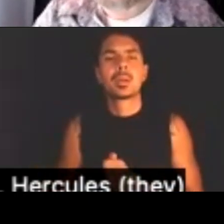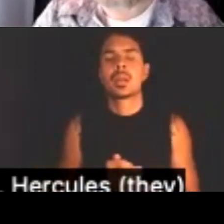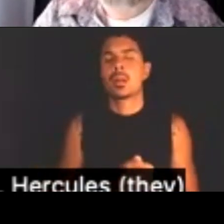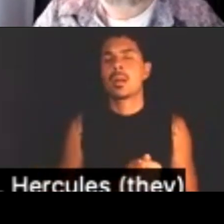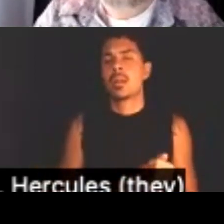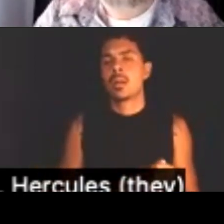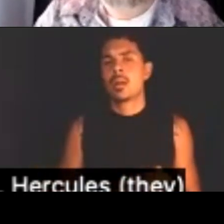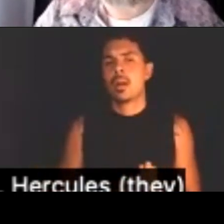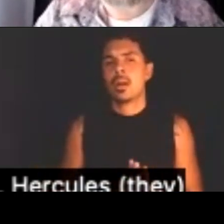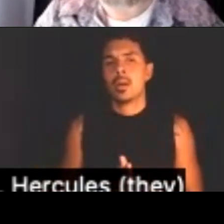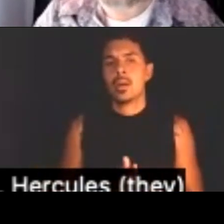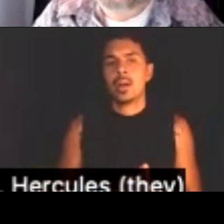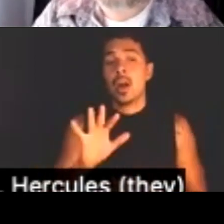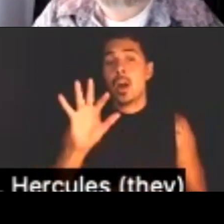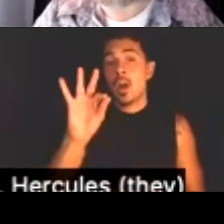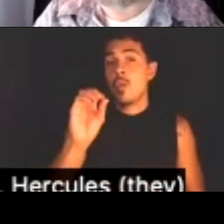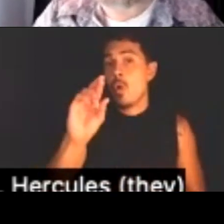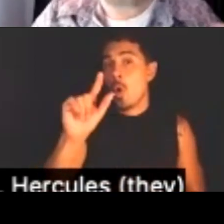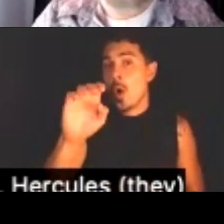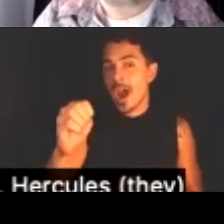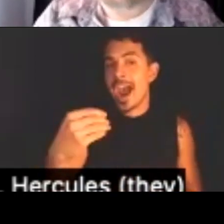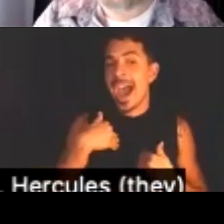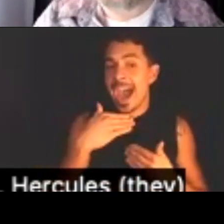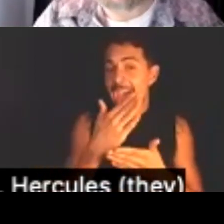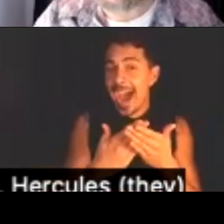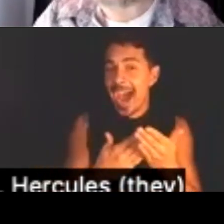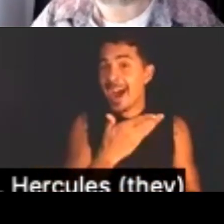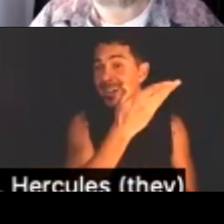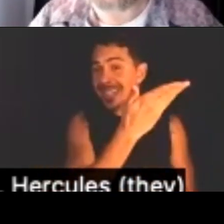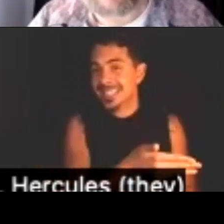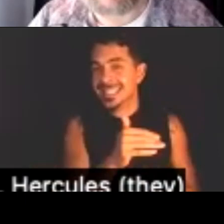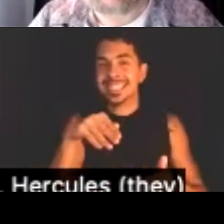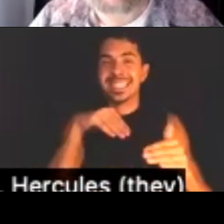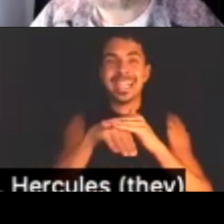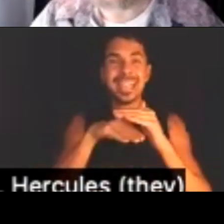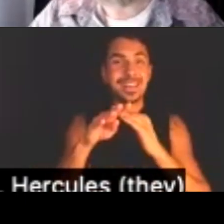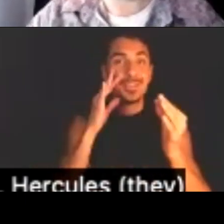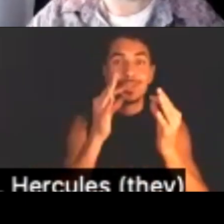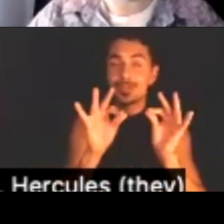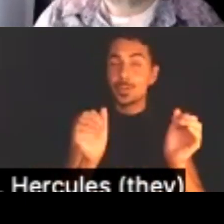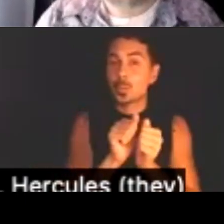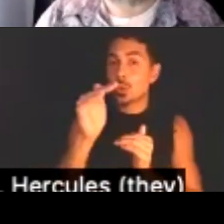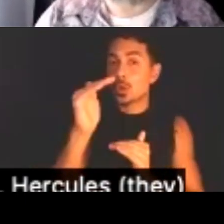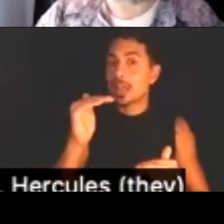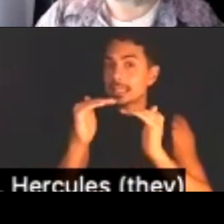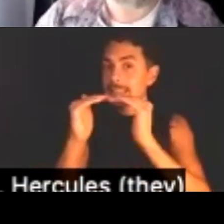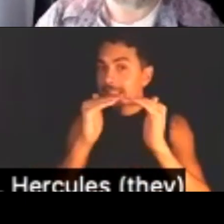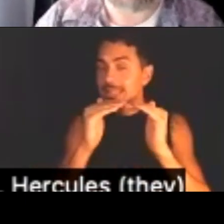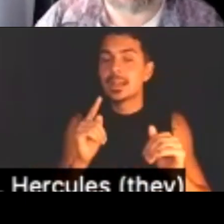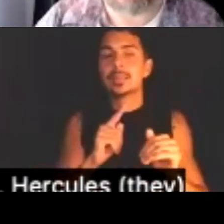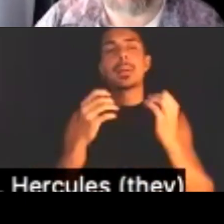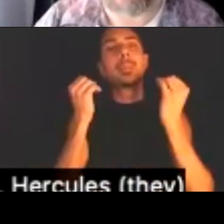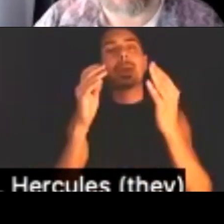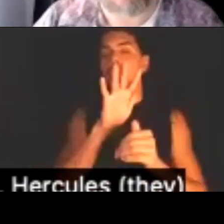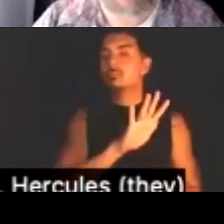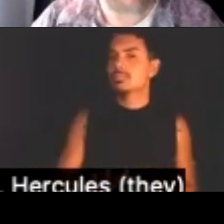archived webinars online that you can access for free, access with your colleagues, but there are many across the country if you use